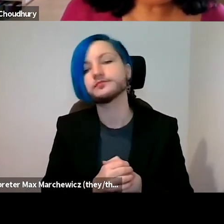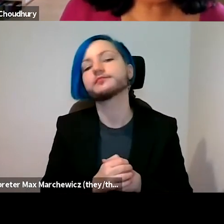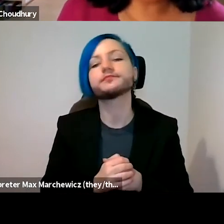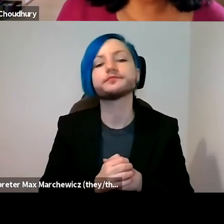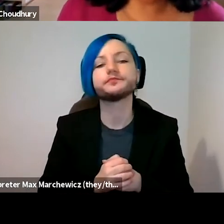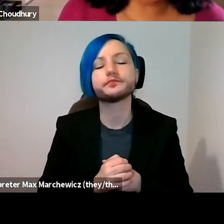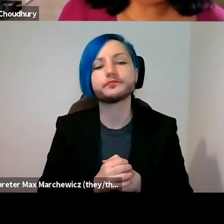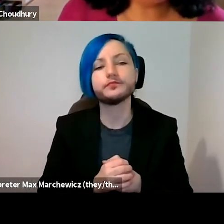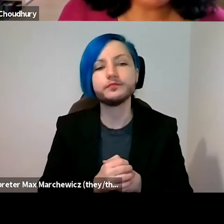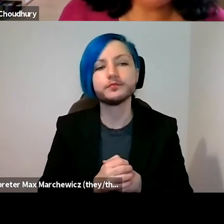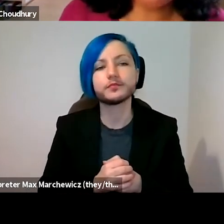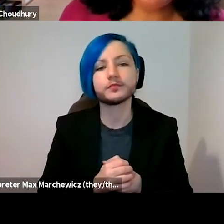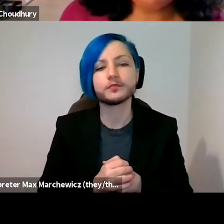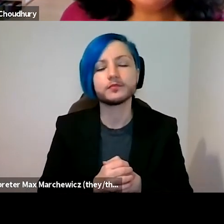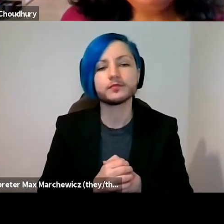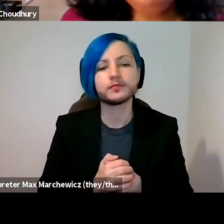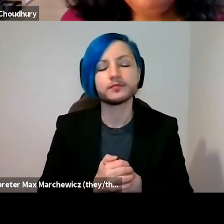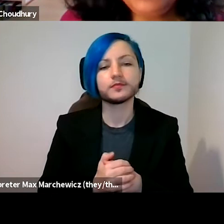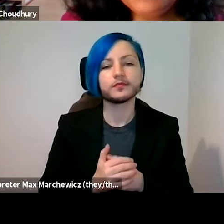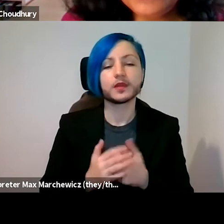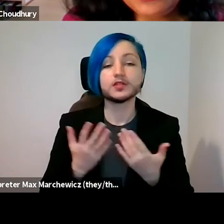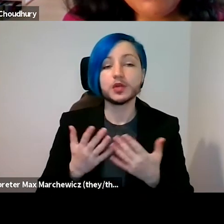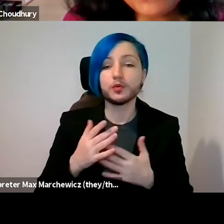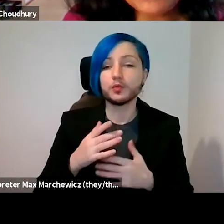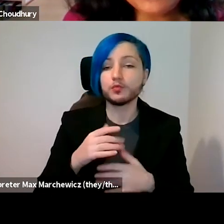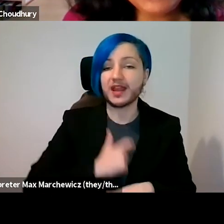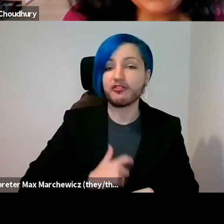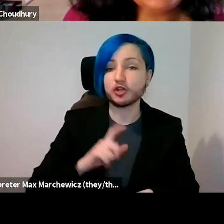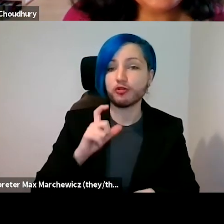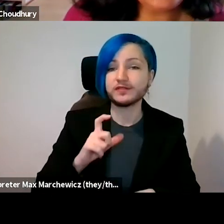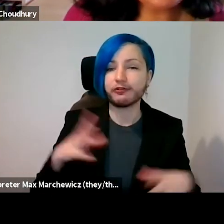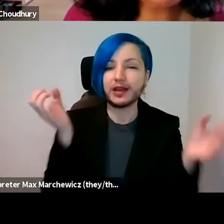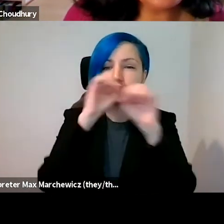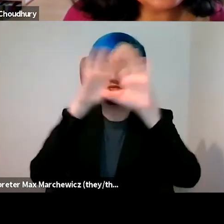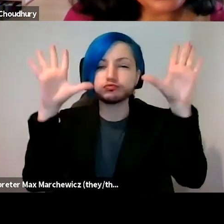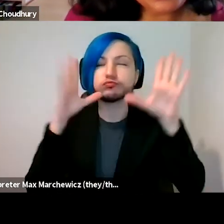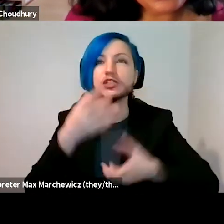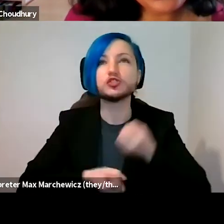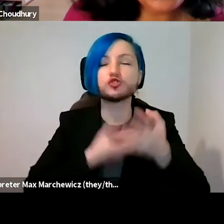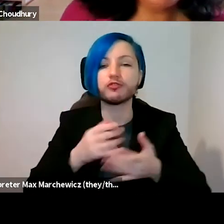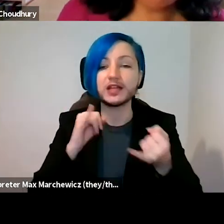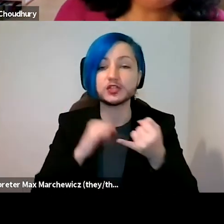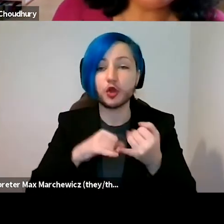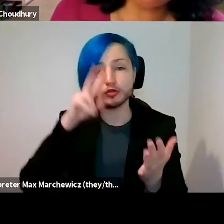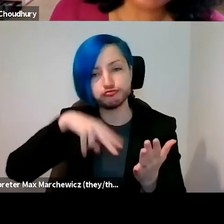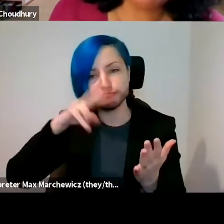In this regard, we might reflect that when Croftangry begins to imagine and steal Scott's first readers, would have been aware